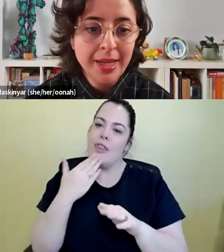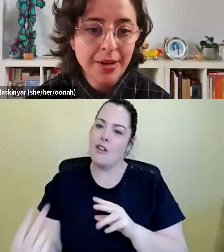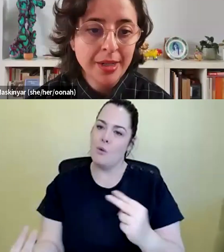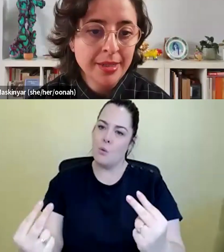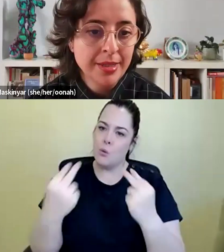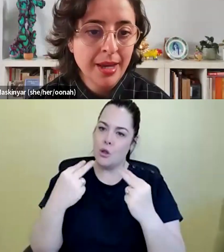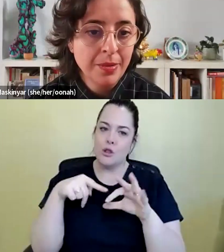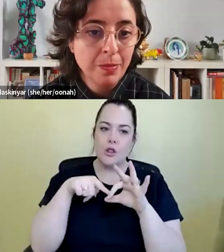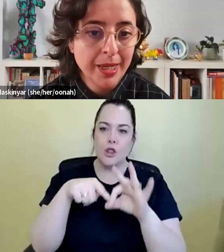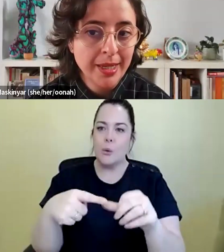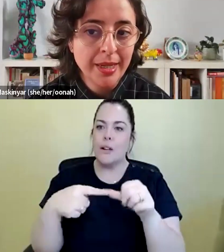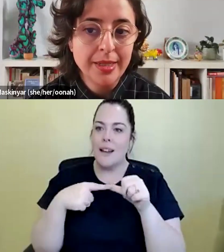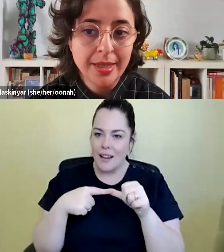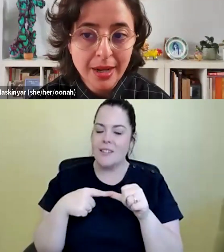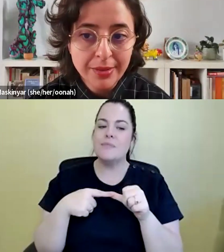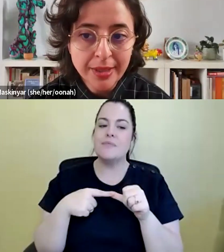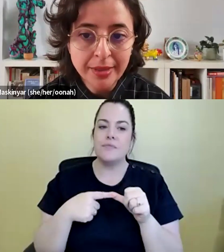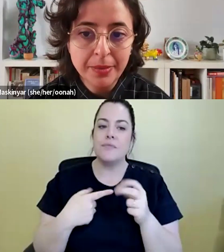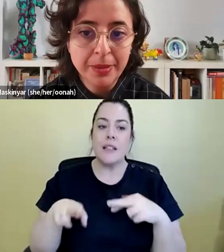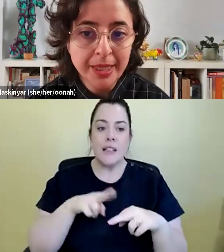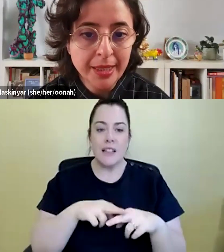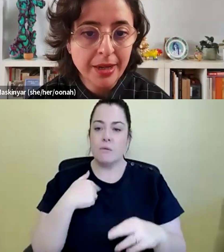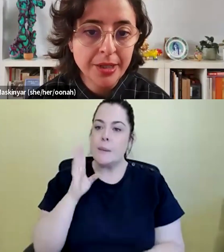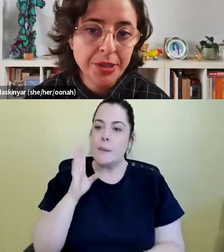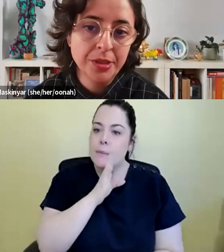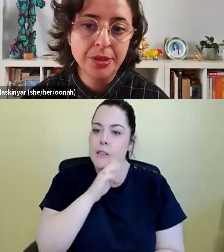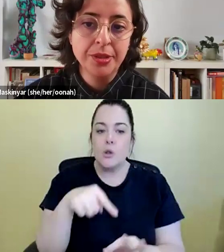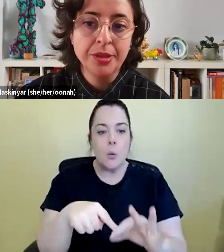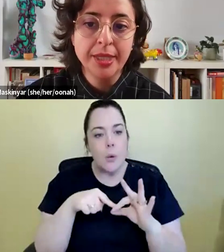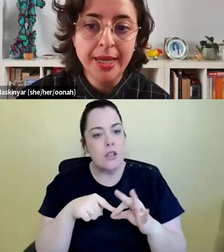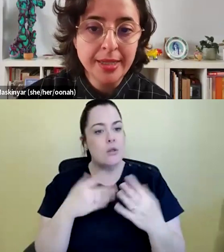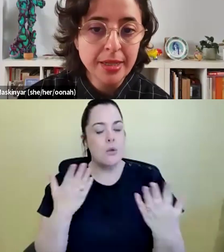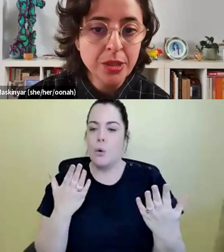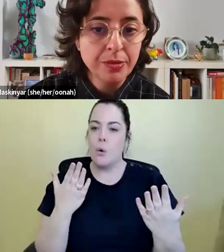any areas that we didn't encourage -- that we didn't cover, I encourage you to get in touch